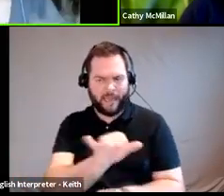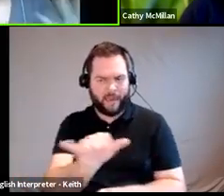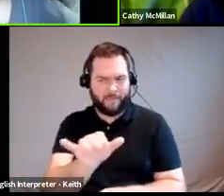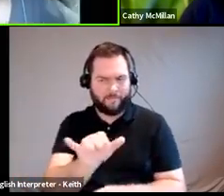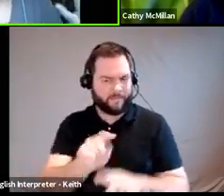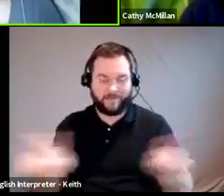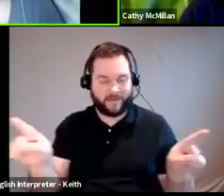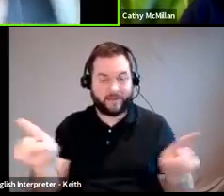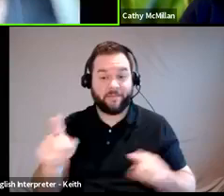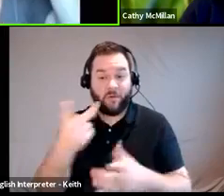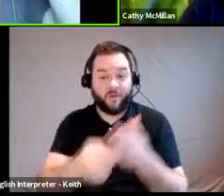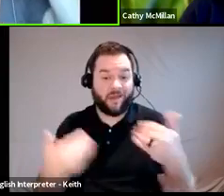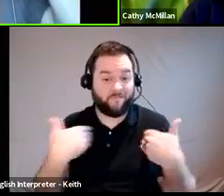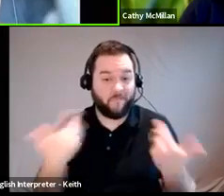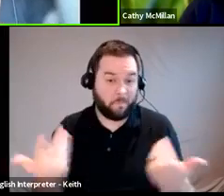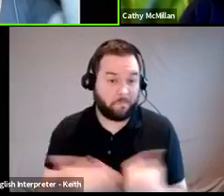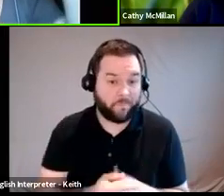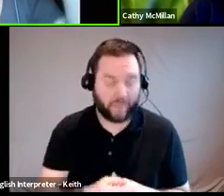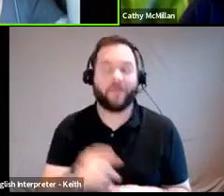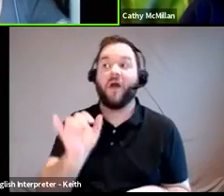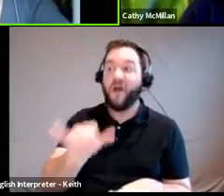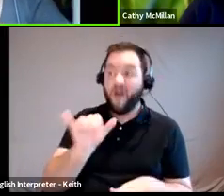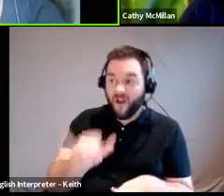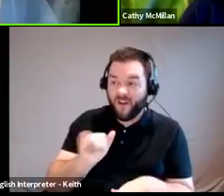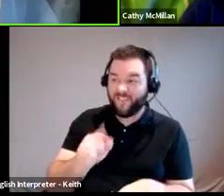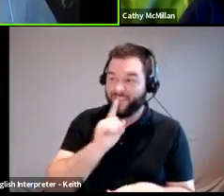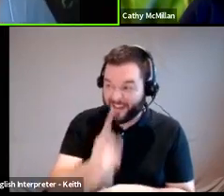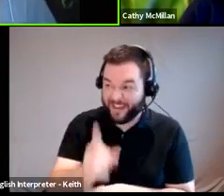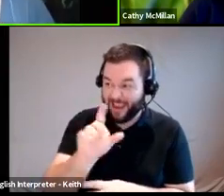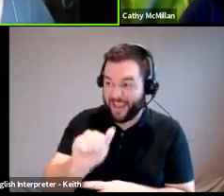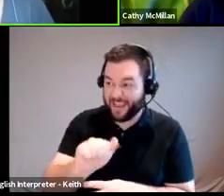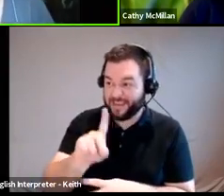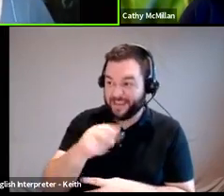Until, you know, they say.